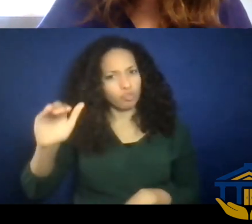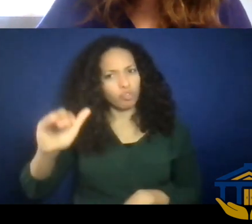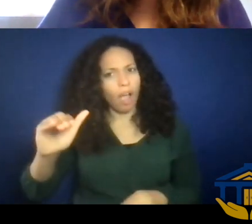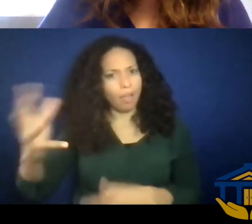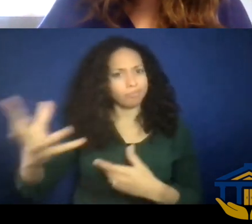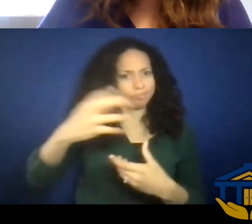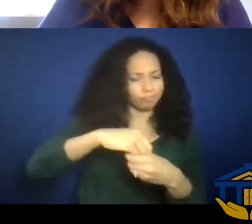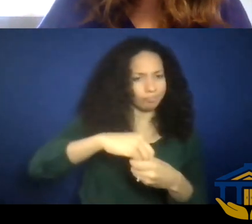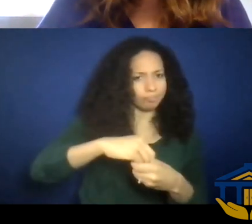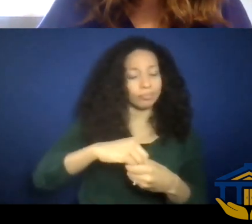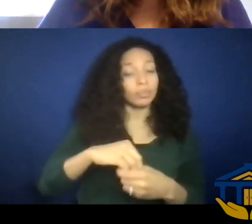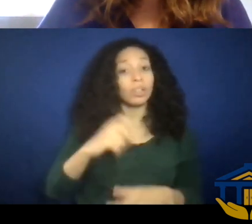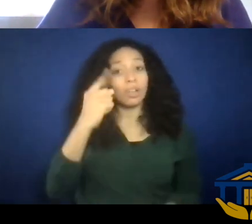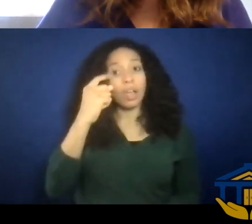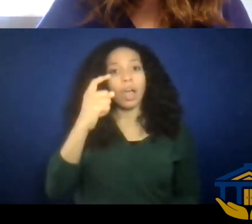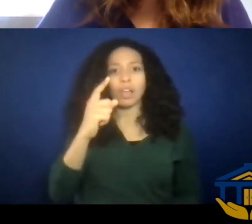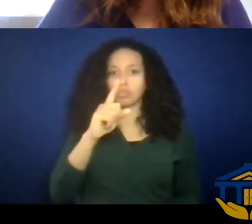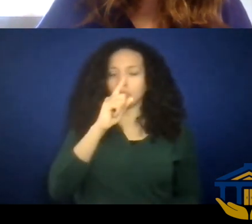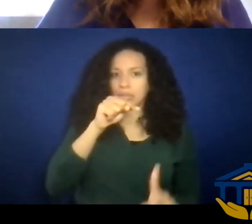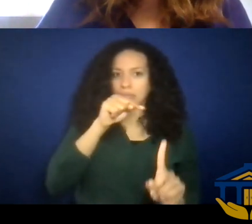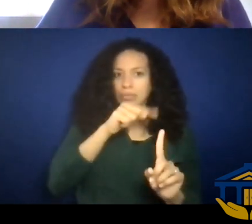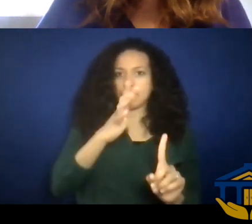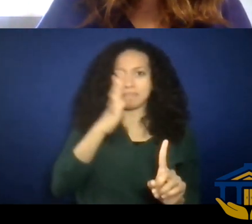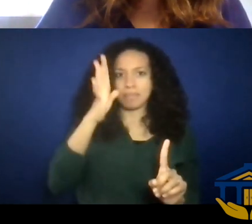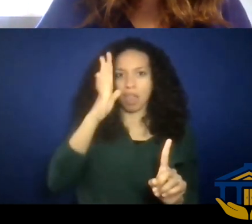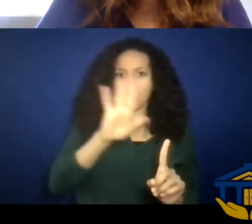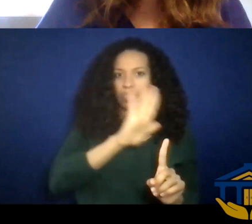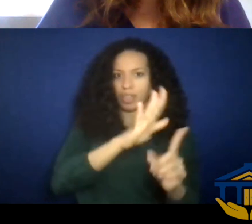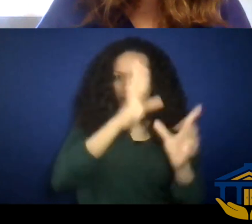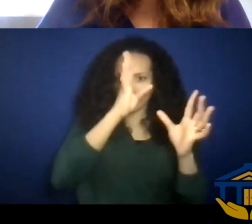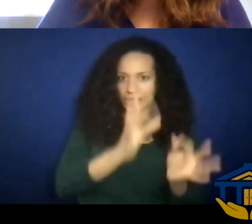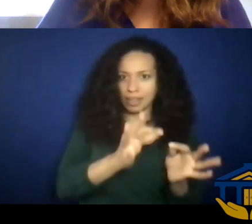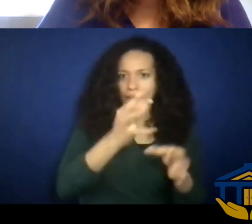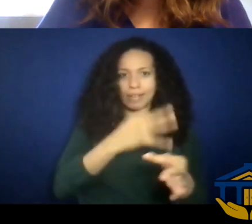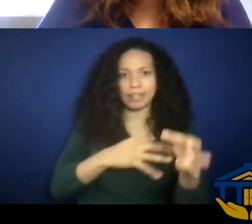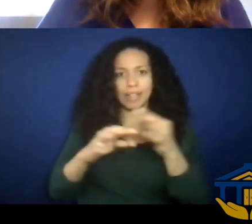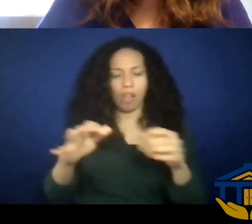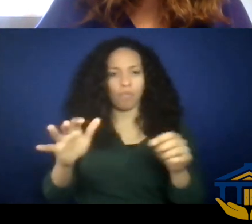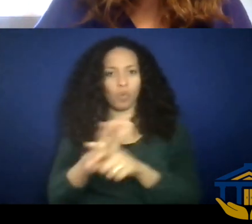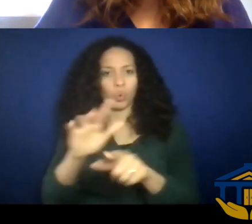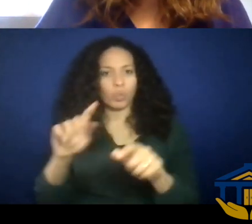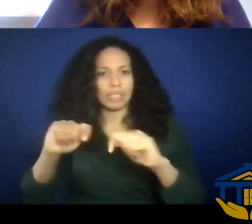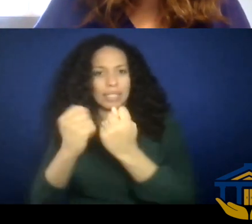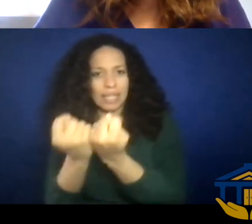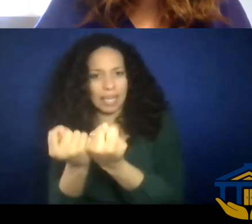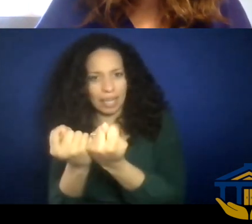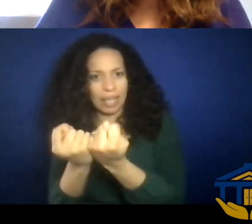I believe more than a full team decision, you are looking out for the best interest of your